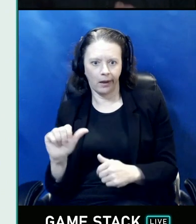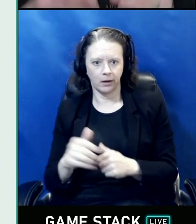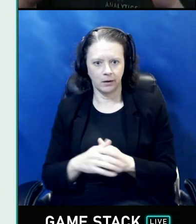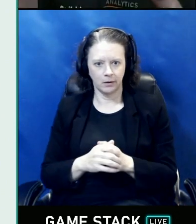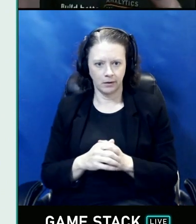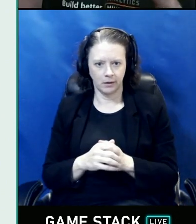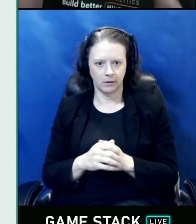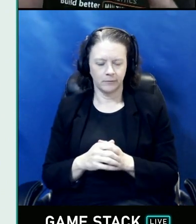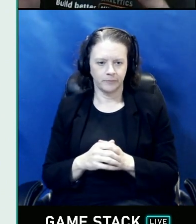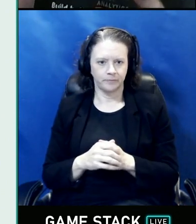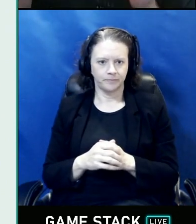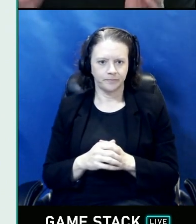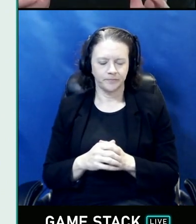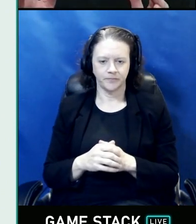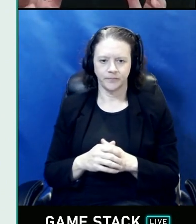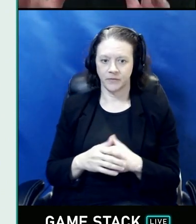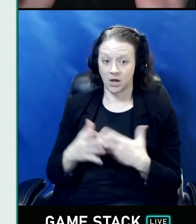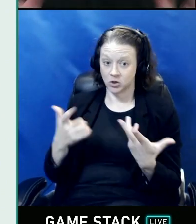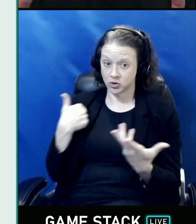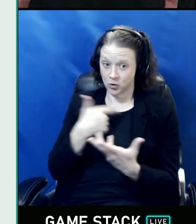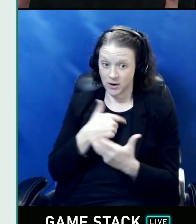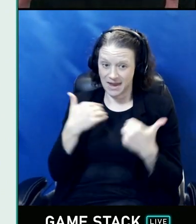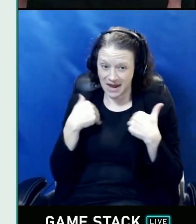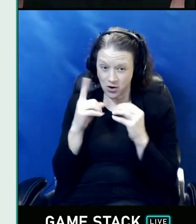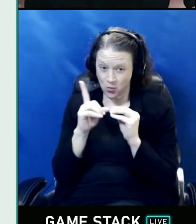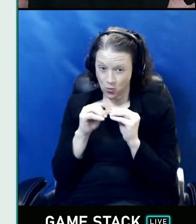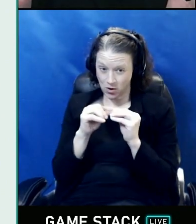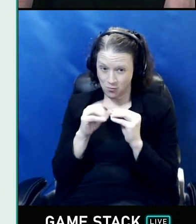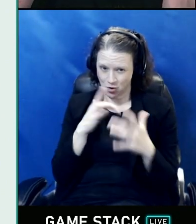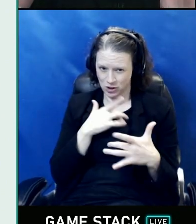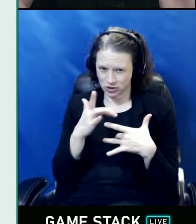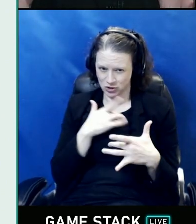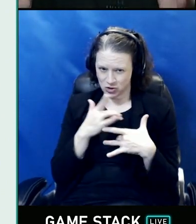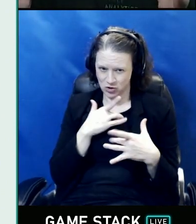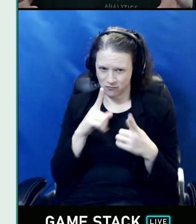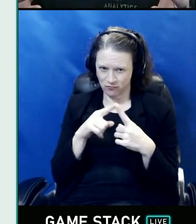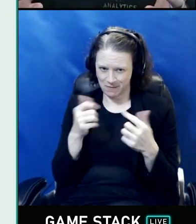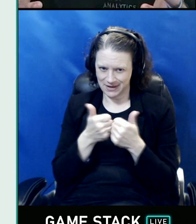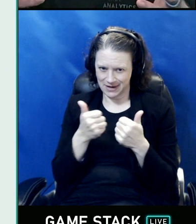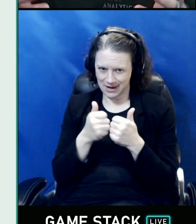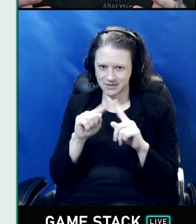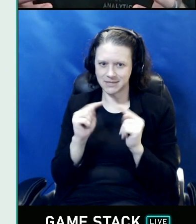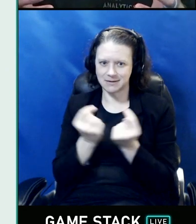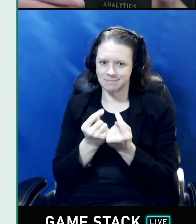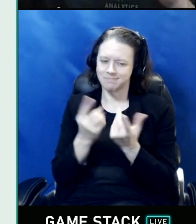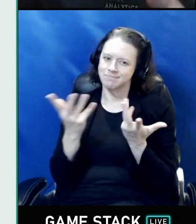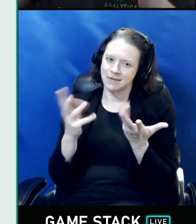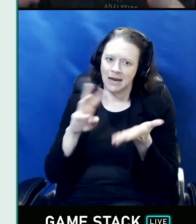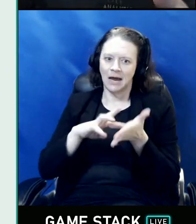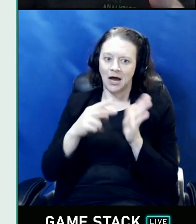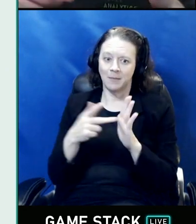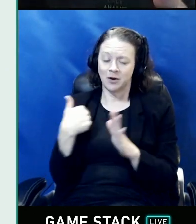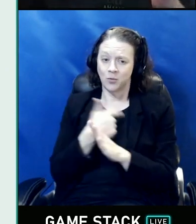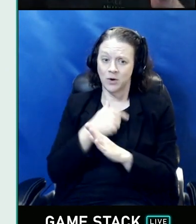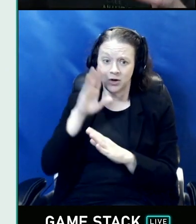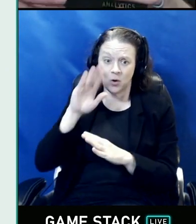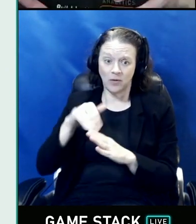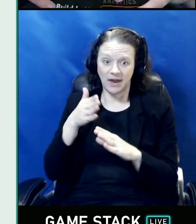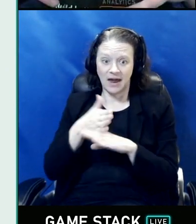So, we had one more concern from the game team. We know that after the rapid iteration,